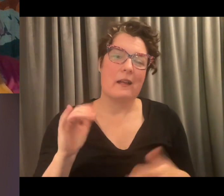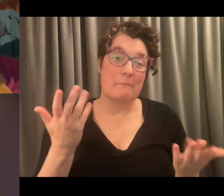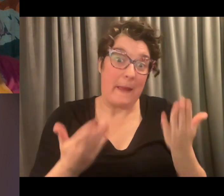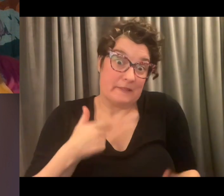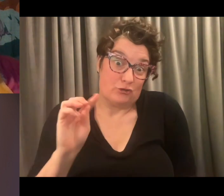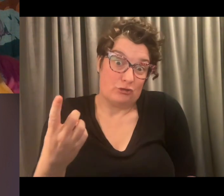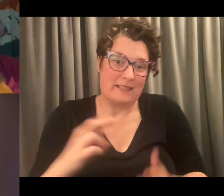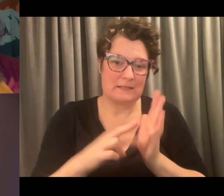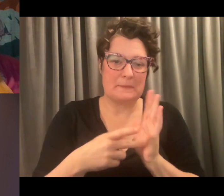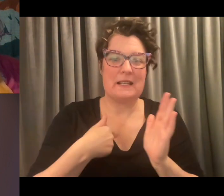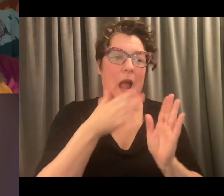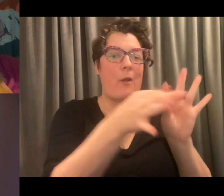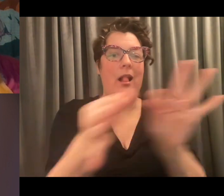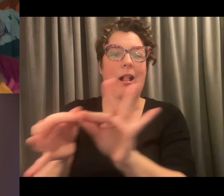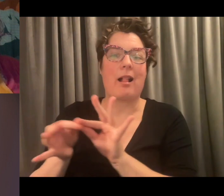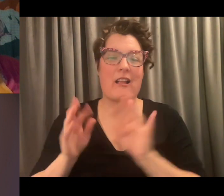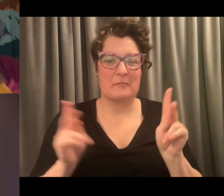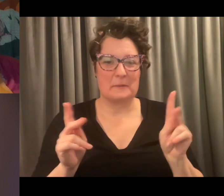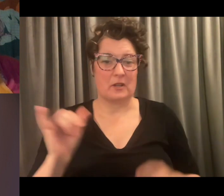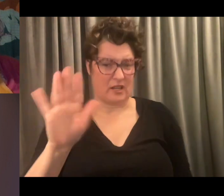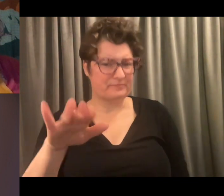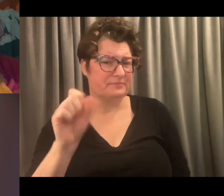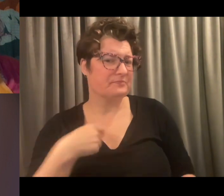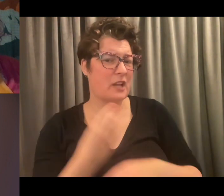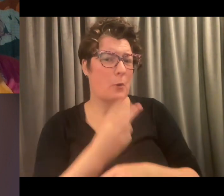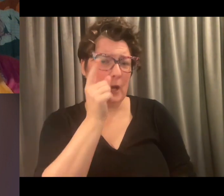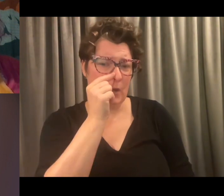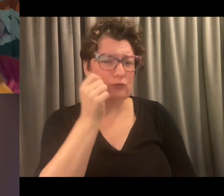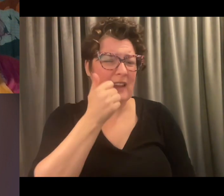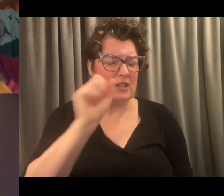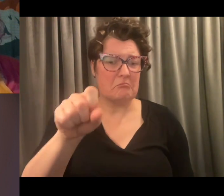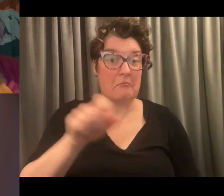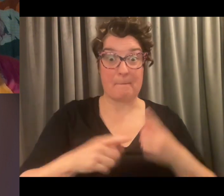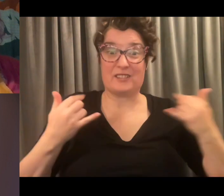So I wear this nose ring every day, but today I'm wearing this nose ring for Shavuot, you know? Nomy: Yes.